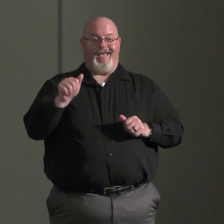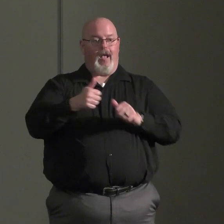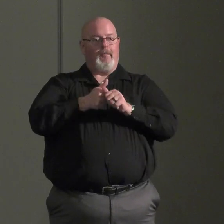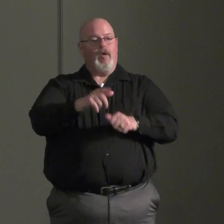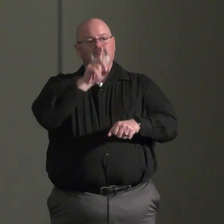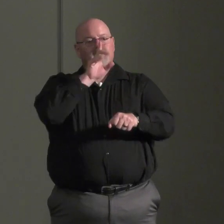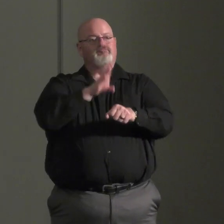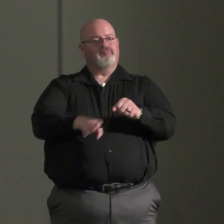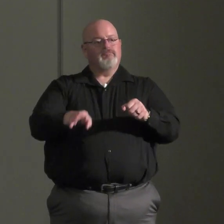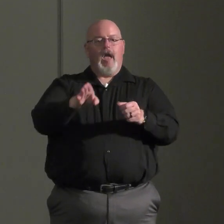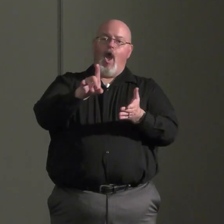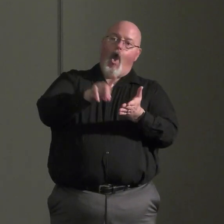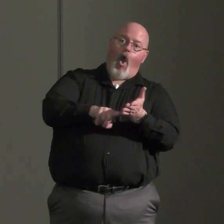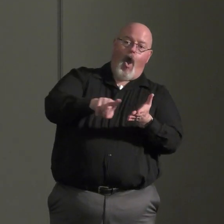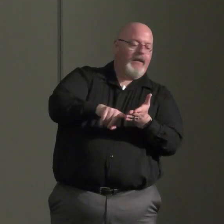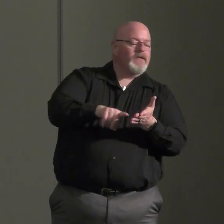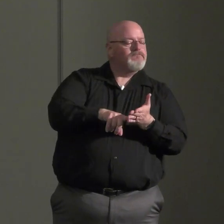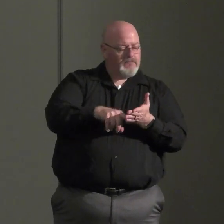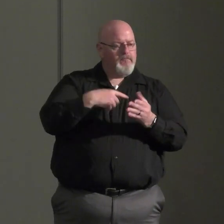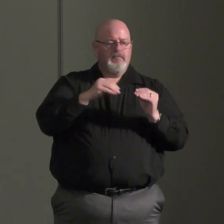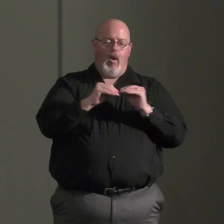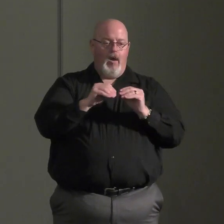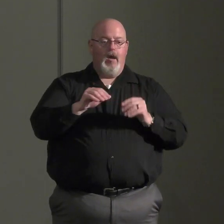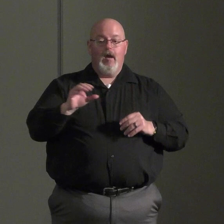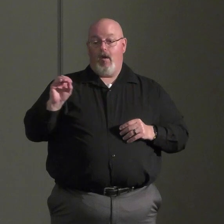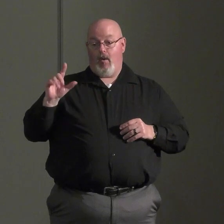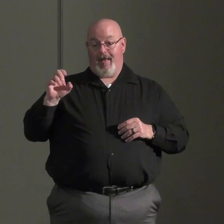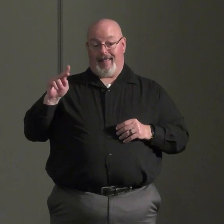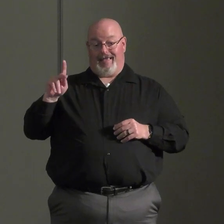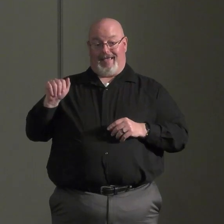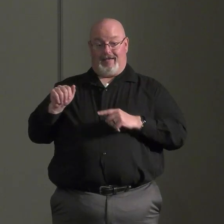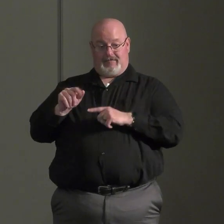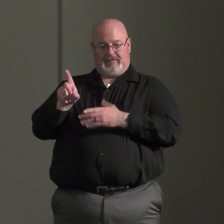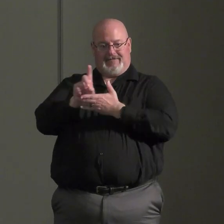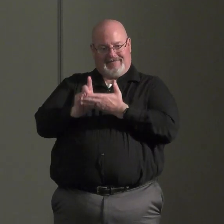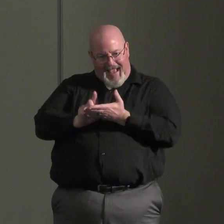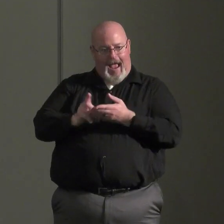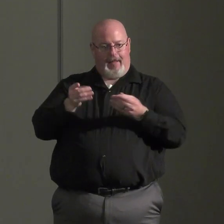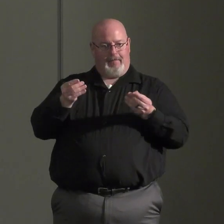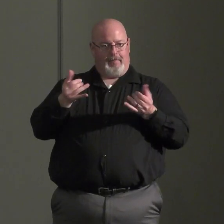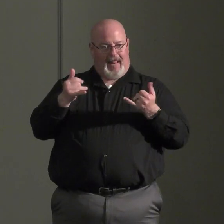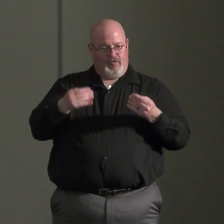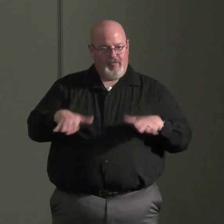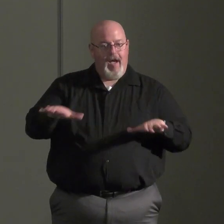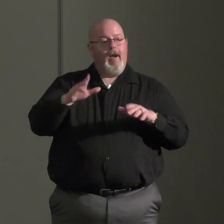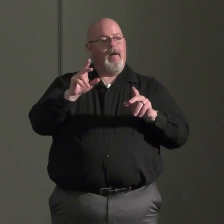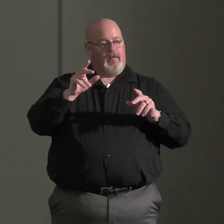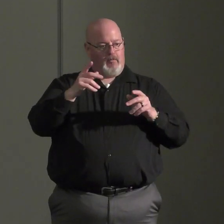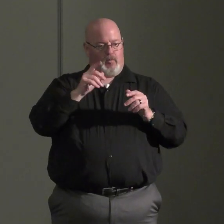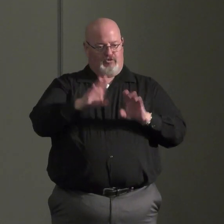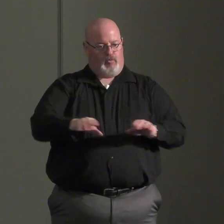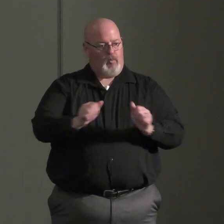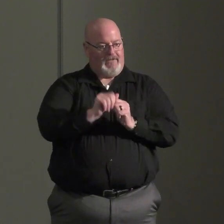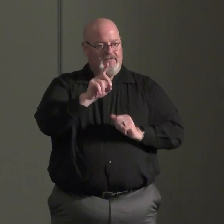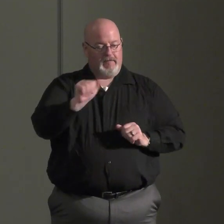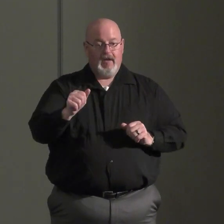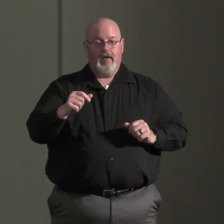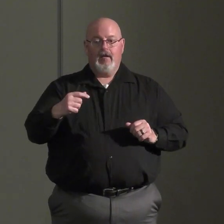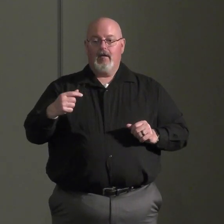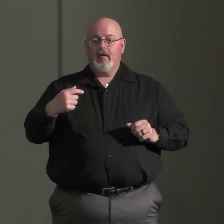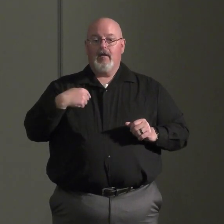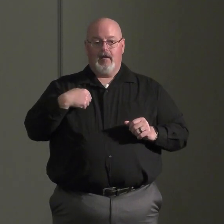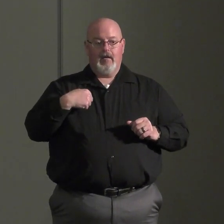and auditing. Olenka she designed play groups for children with disabilities. Most say they are ADA